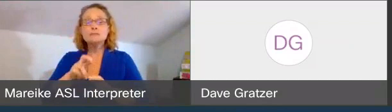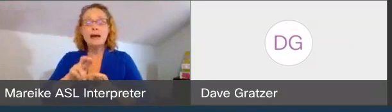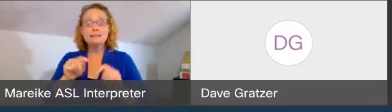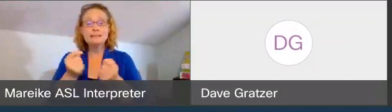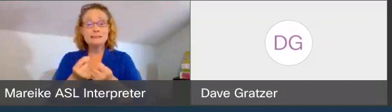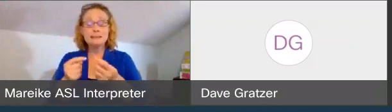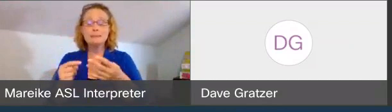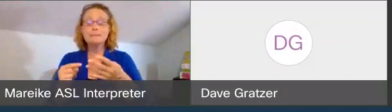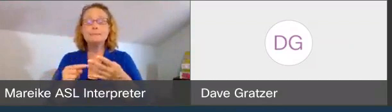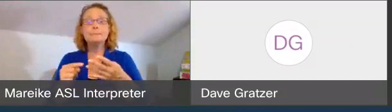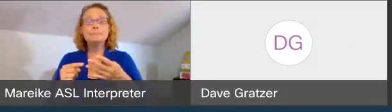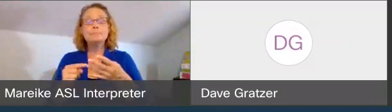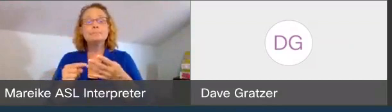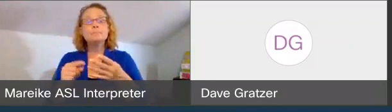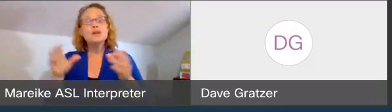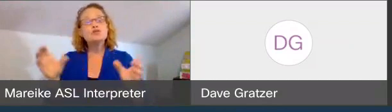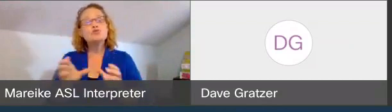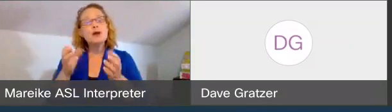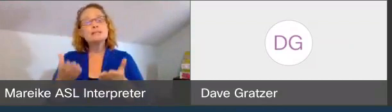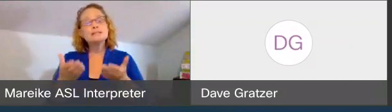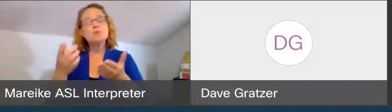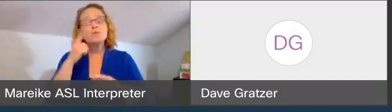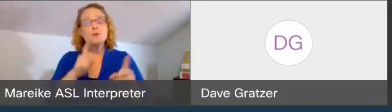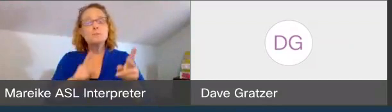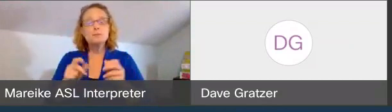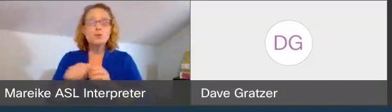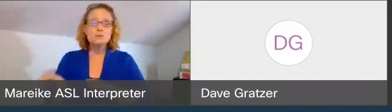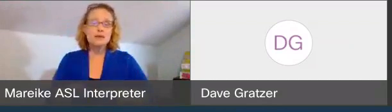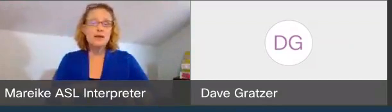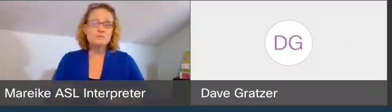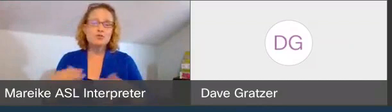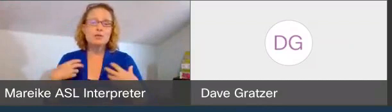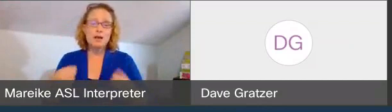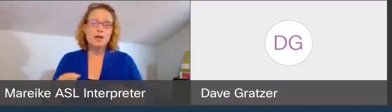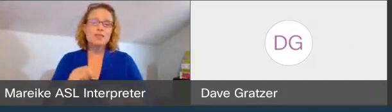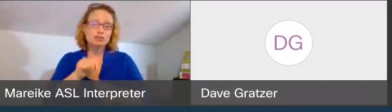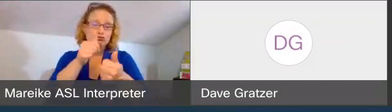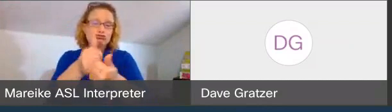offer crisis support to people with behavioral health challenges who have been assessed to be